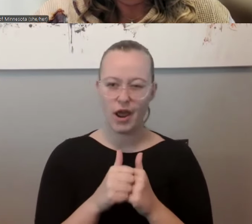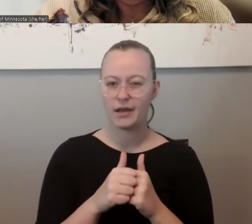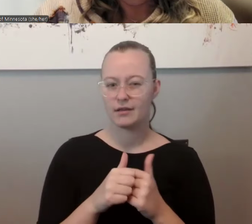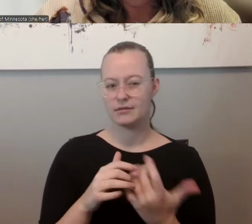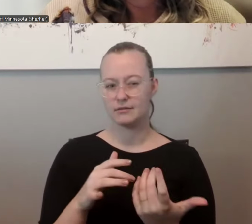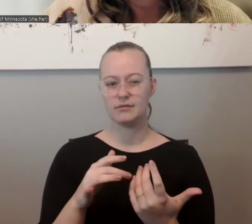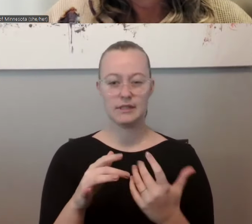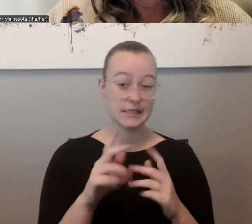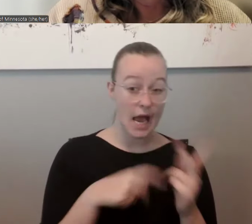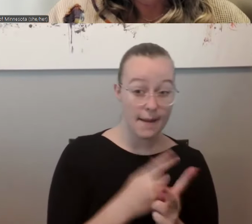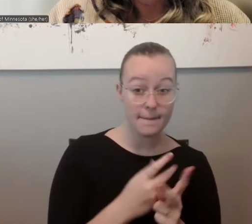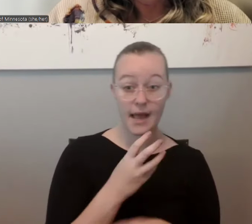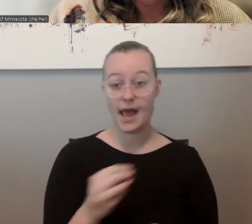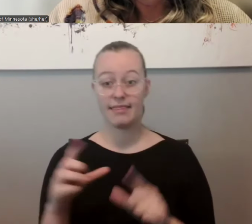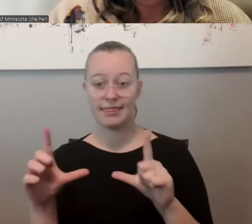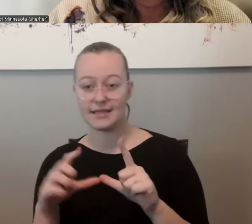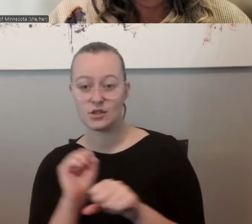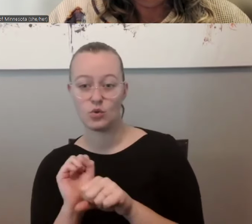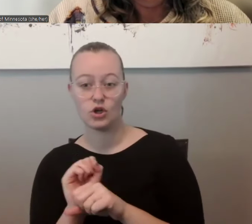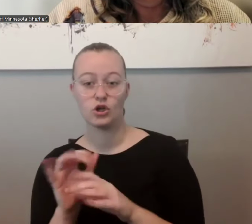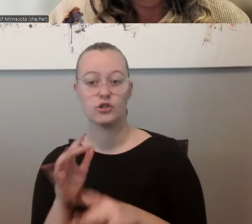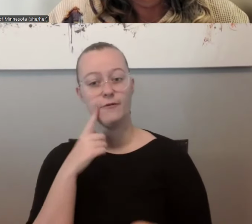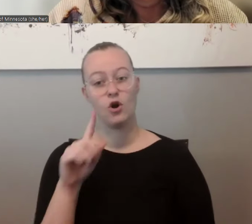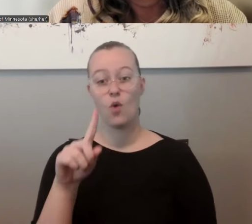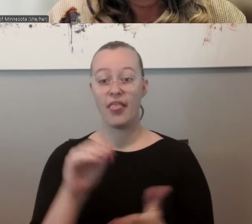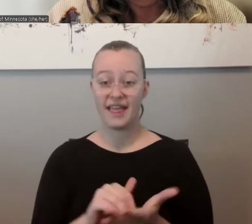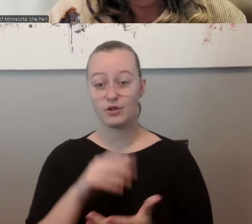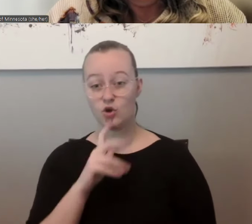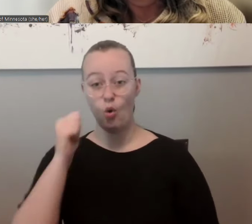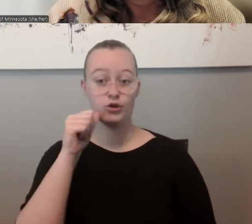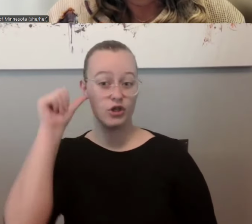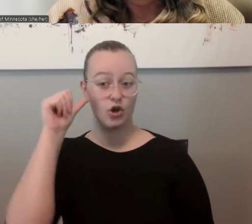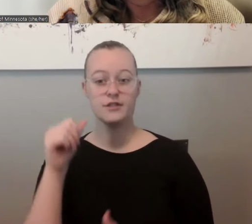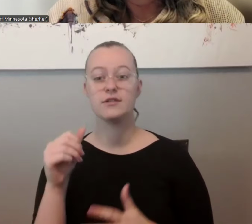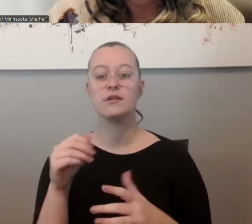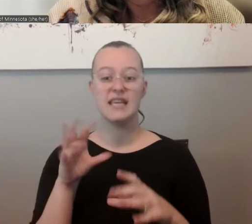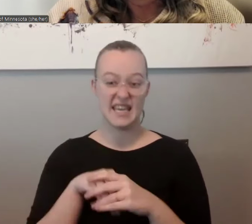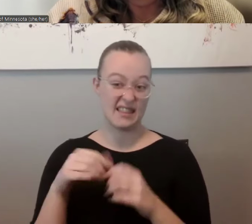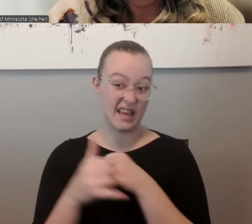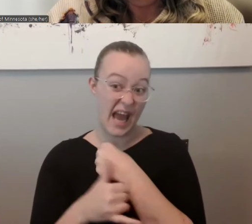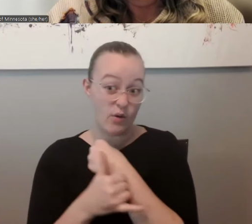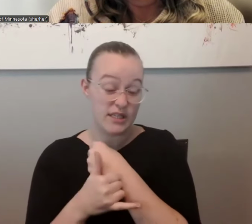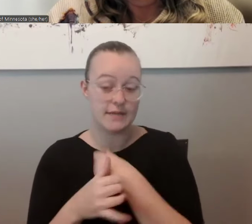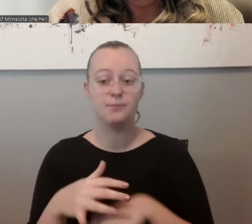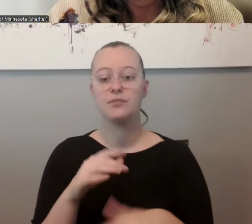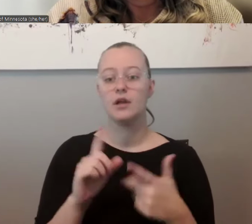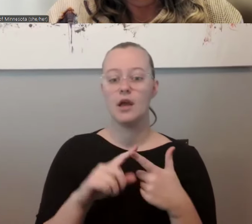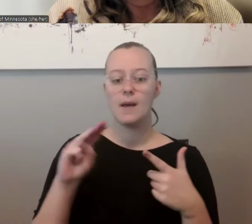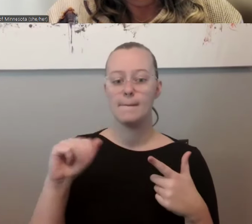by type and tracks licensed workers per 1000 older adults by county. Massachusetts required the creation of a